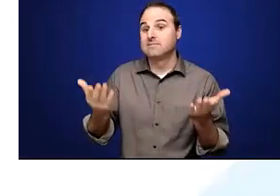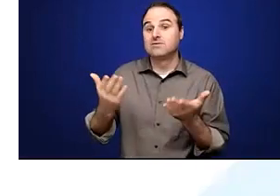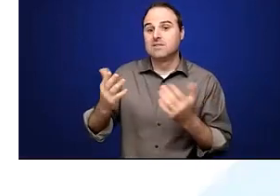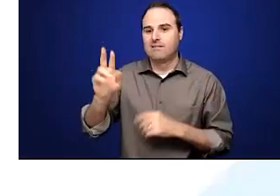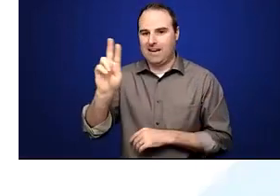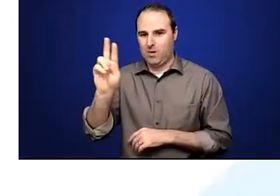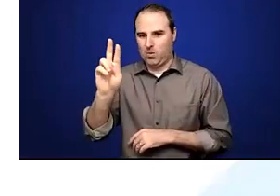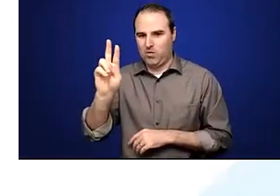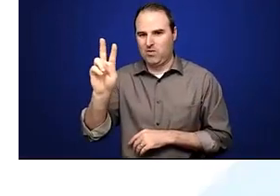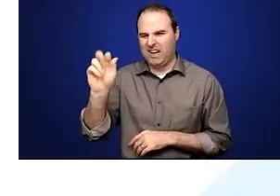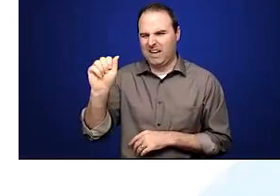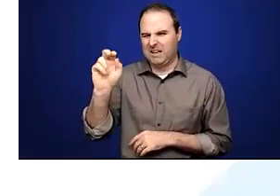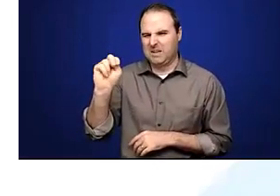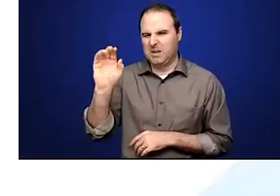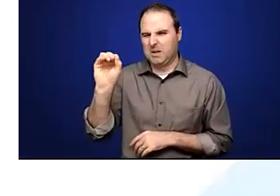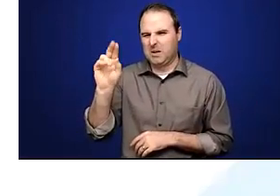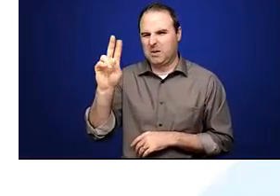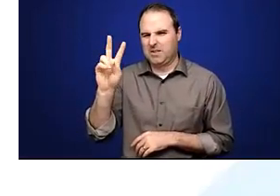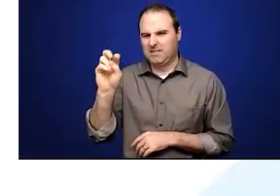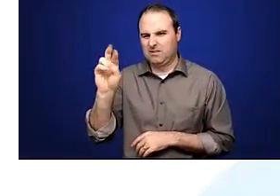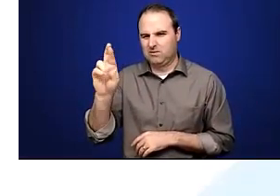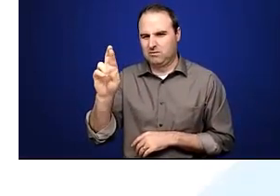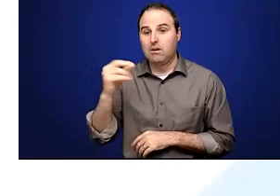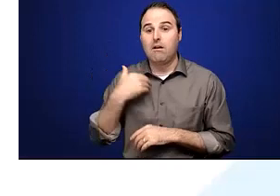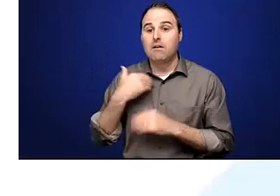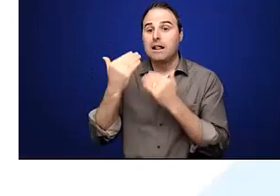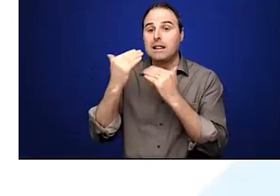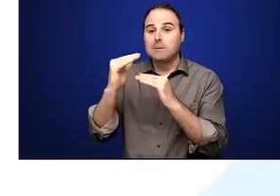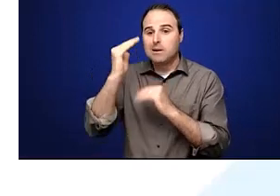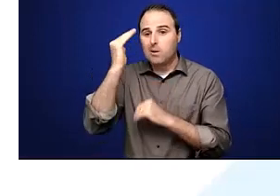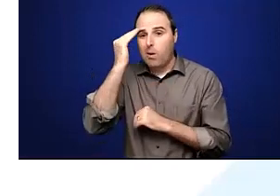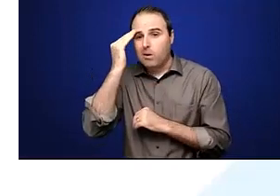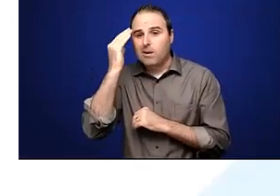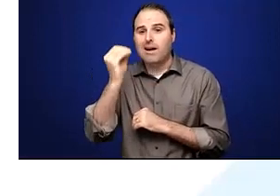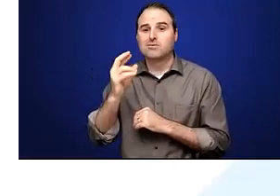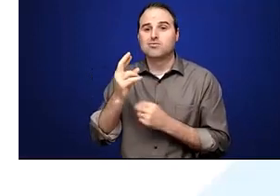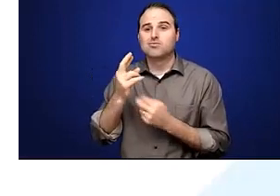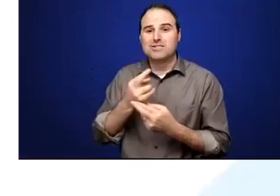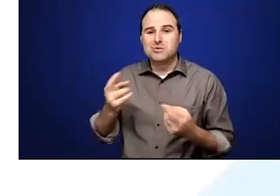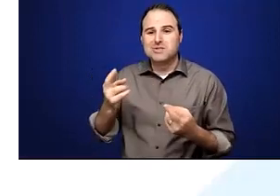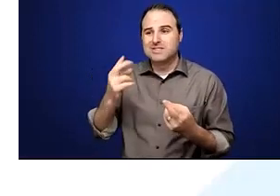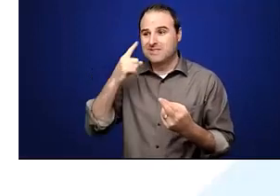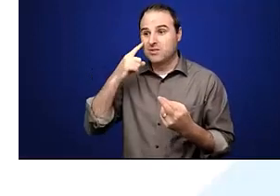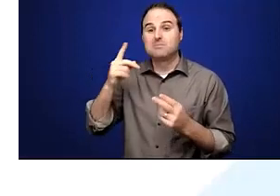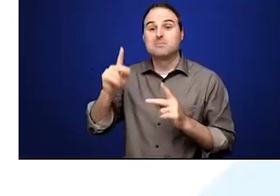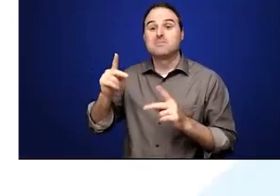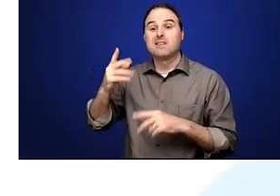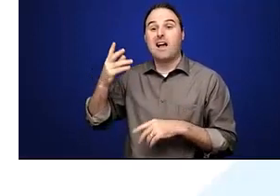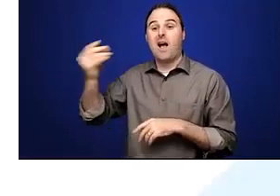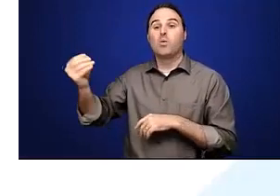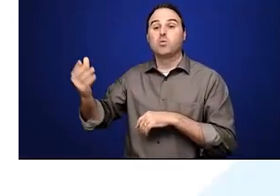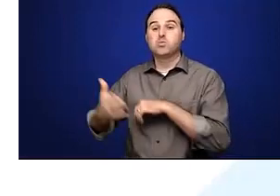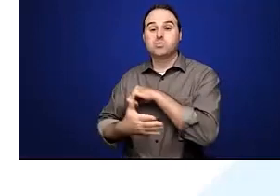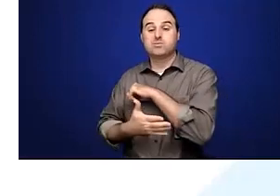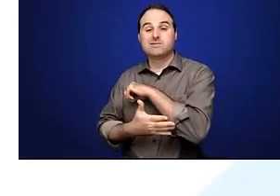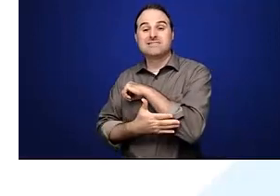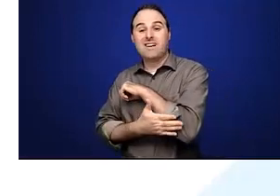And there's limited knowledge and resources for those living with spinal cord injuries within those rural communities or anywhere outside of that.